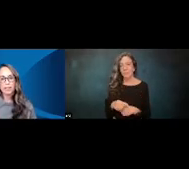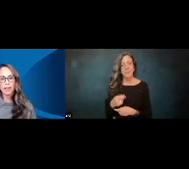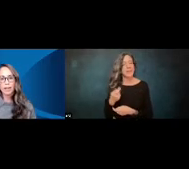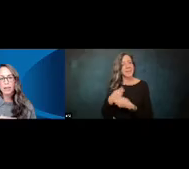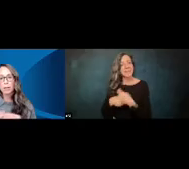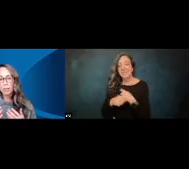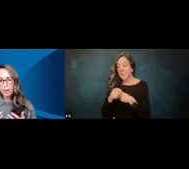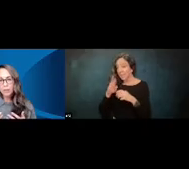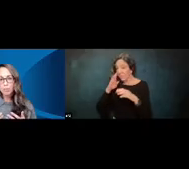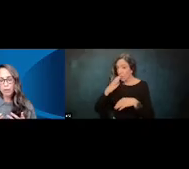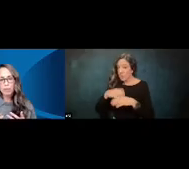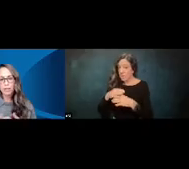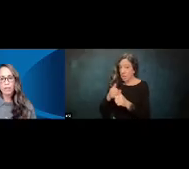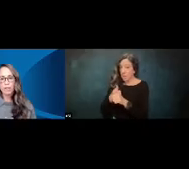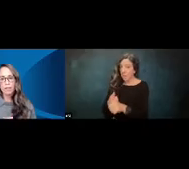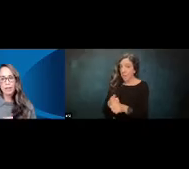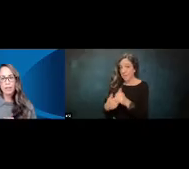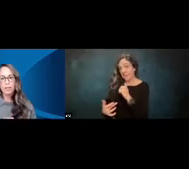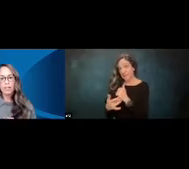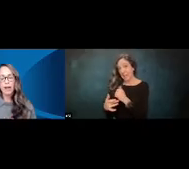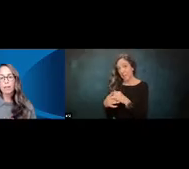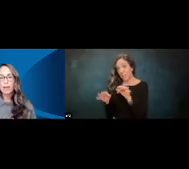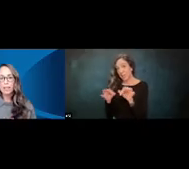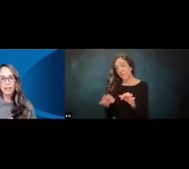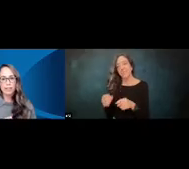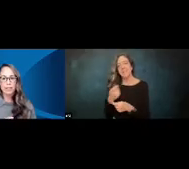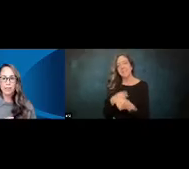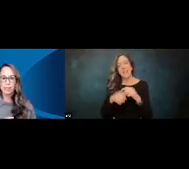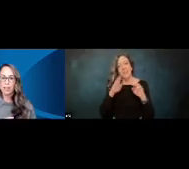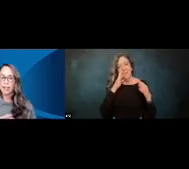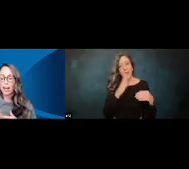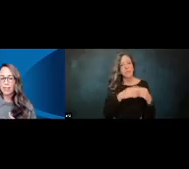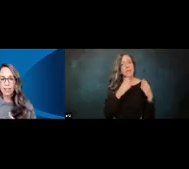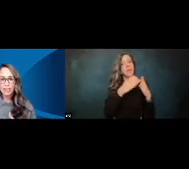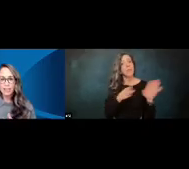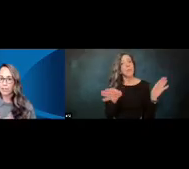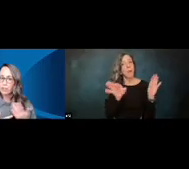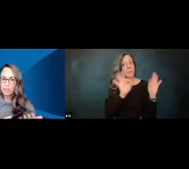highlights the broader importance of the indicator and how it connects to things like access,